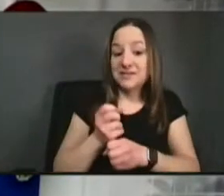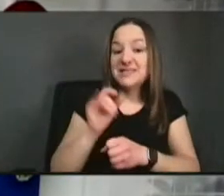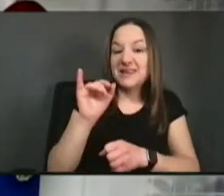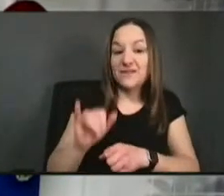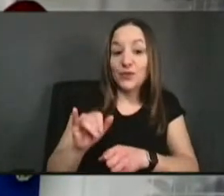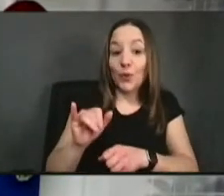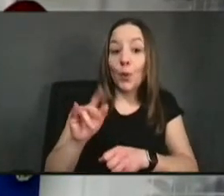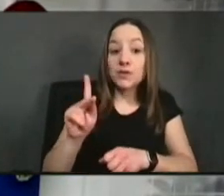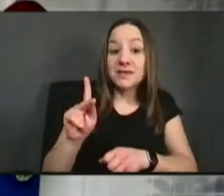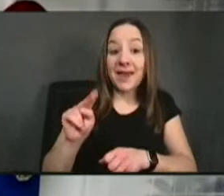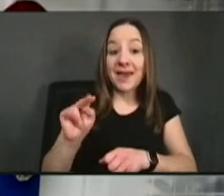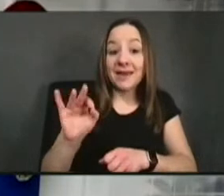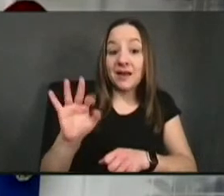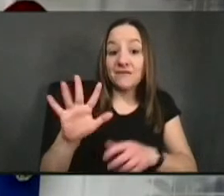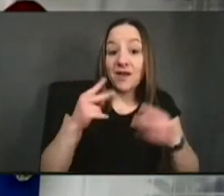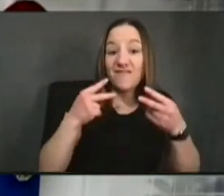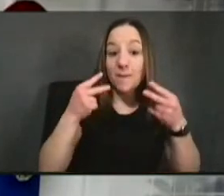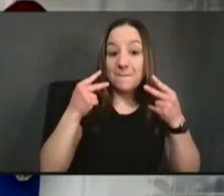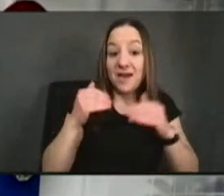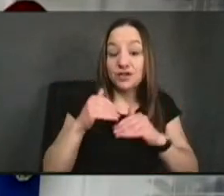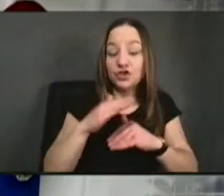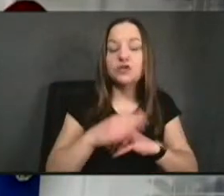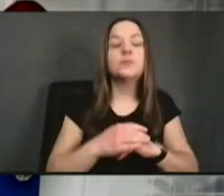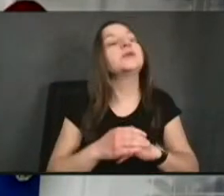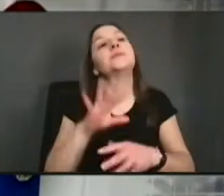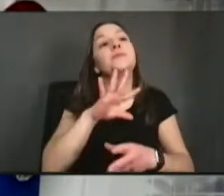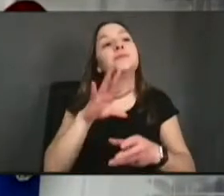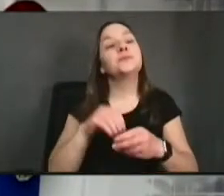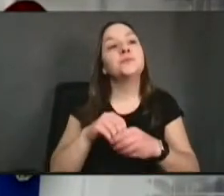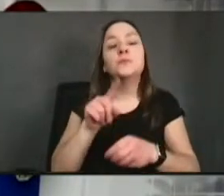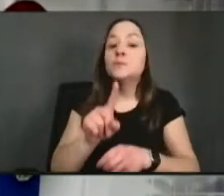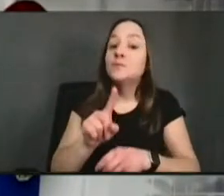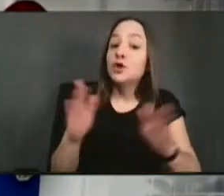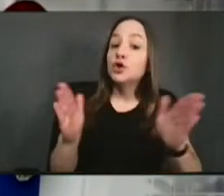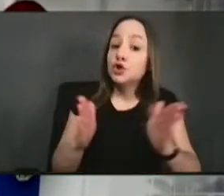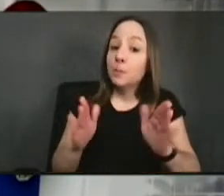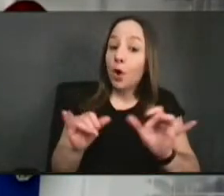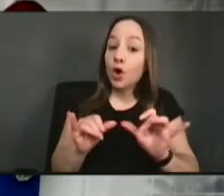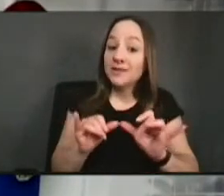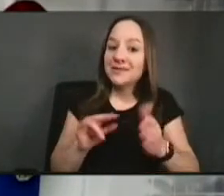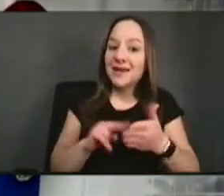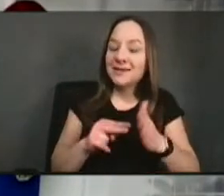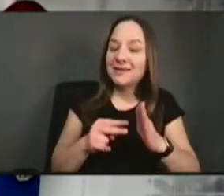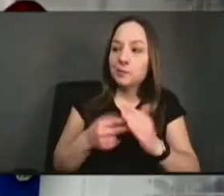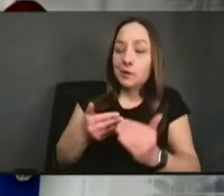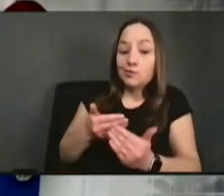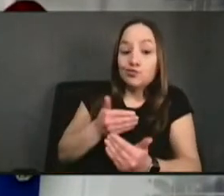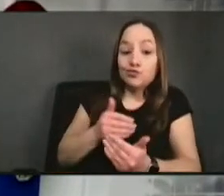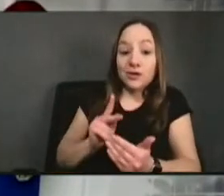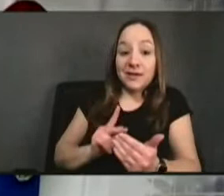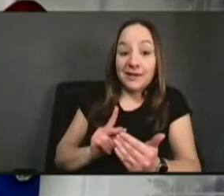elementary schools will receive this can 95 mass shipments. And that's going to include When we